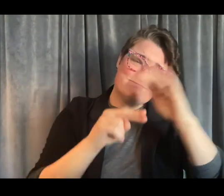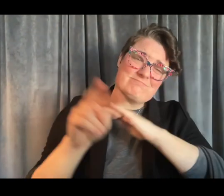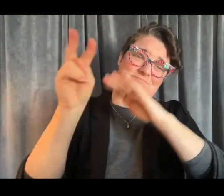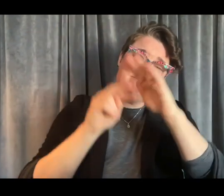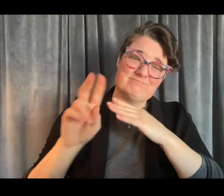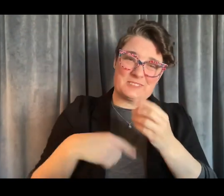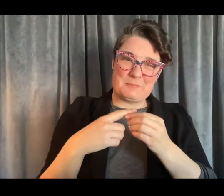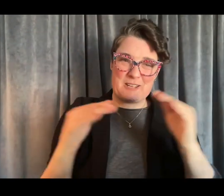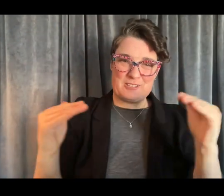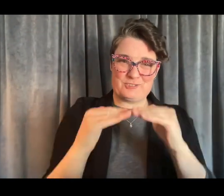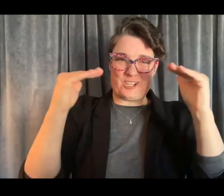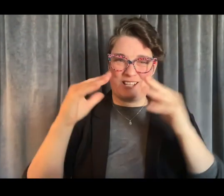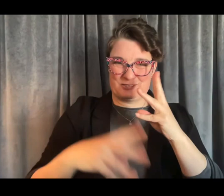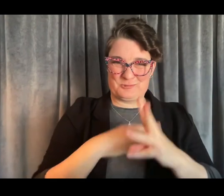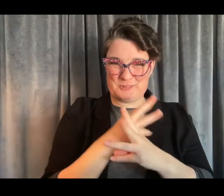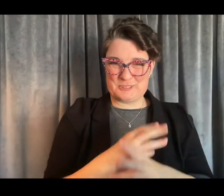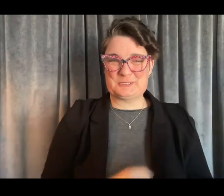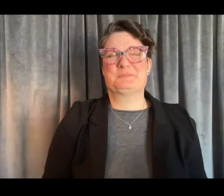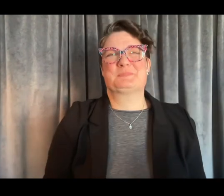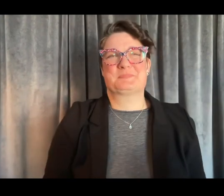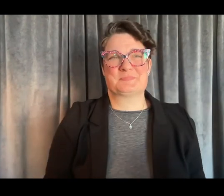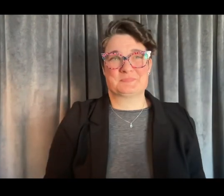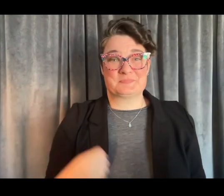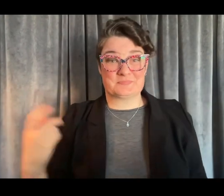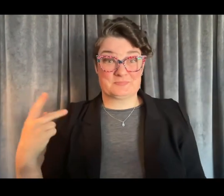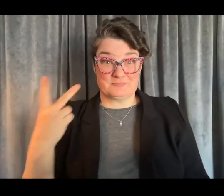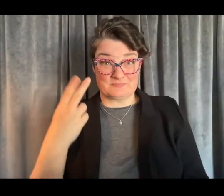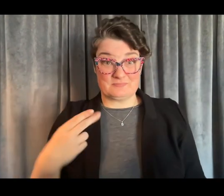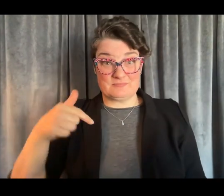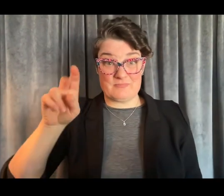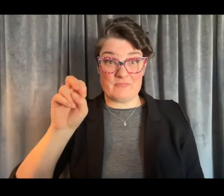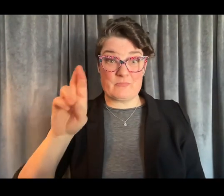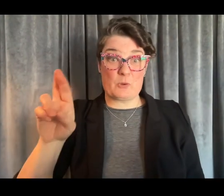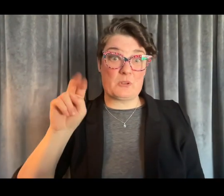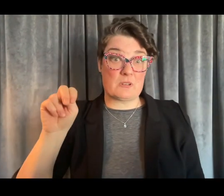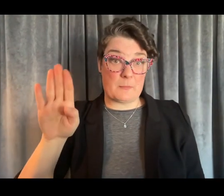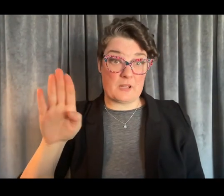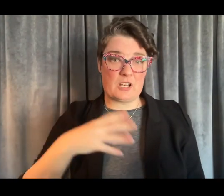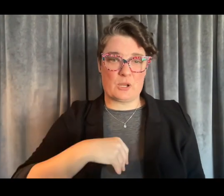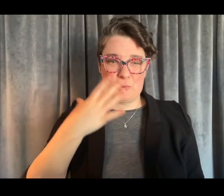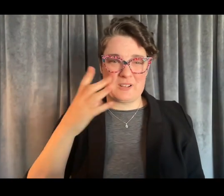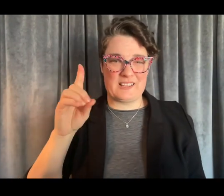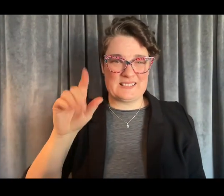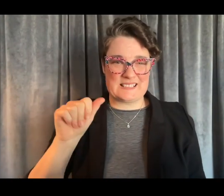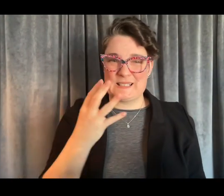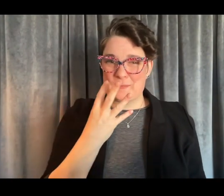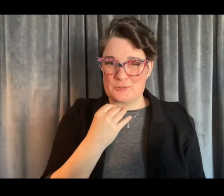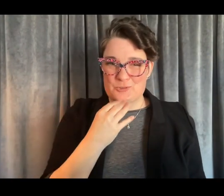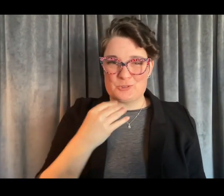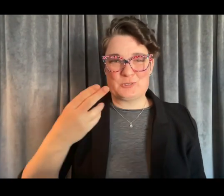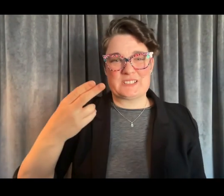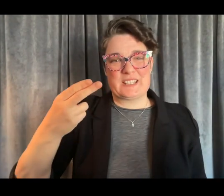Nomy: Rebekah and I are both queer, non-binary, white disabled Jews and Hebrew priestesses or priestexxes.